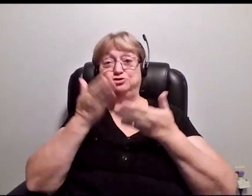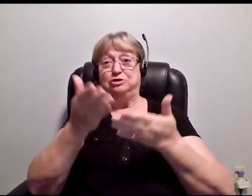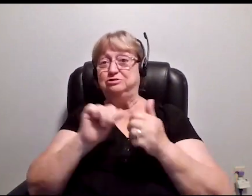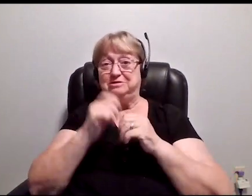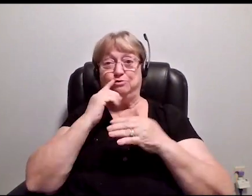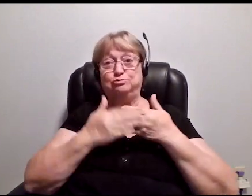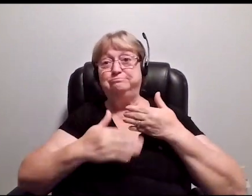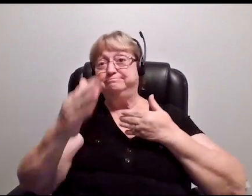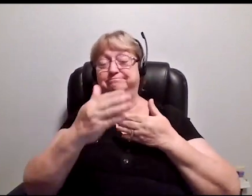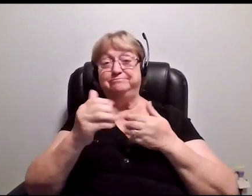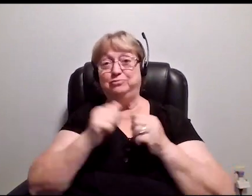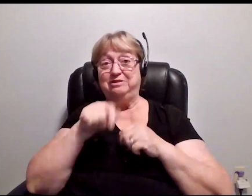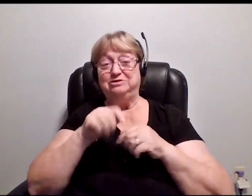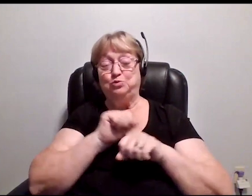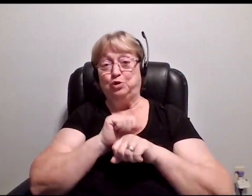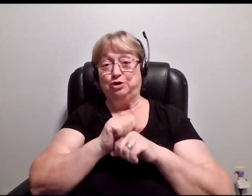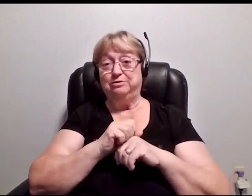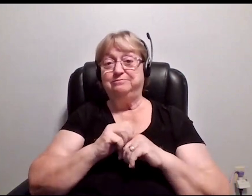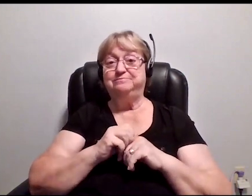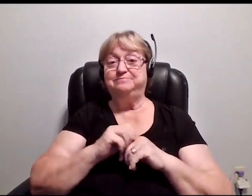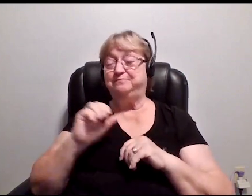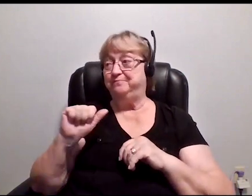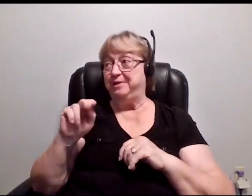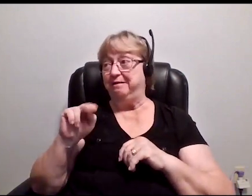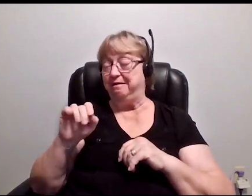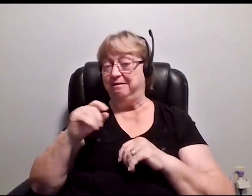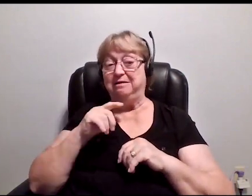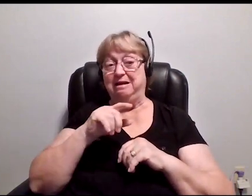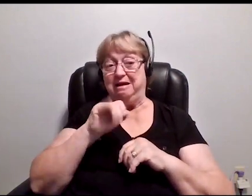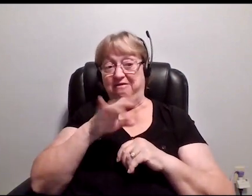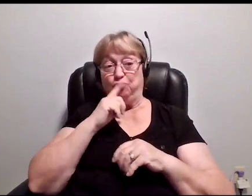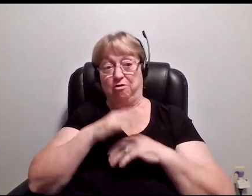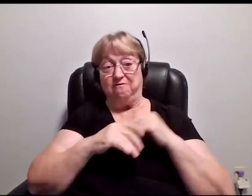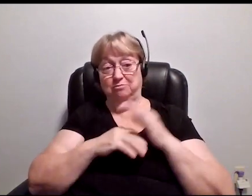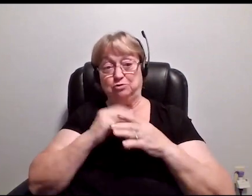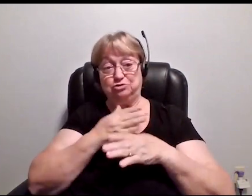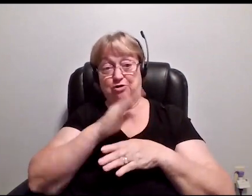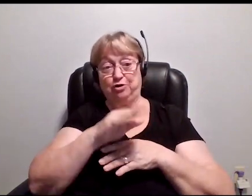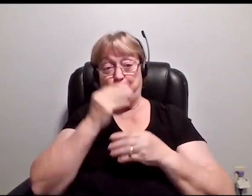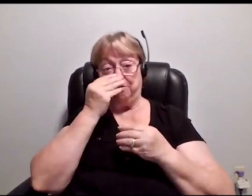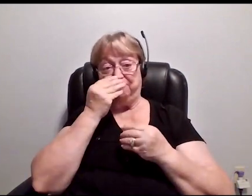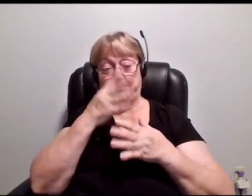Thank you. To that point, Erin, if you're comfortable sharing your information in the community connection spreadsheet, we'll share that